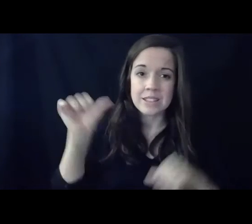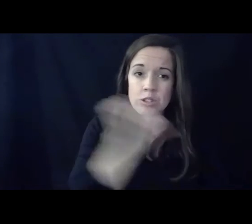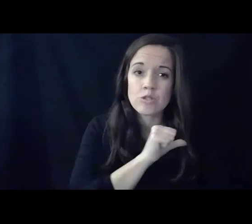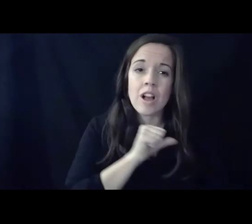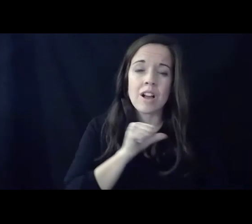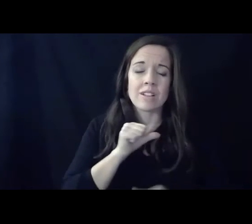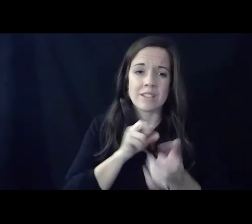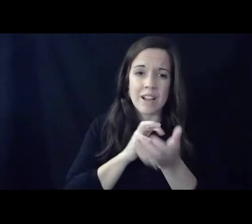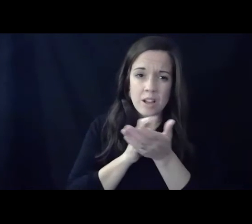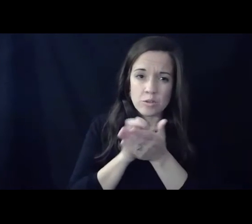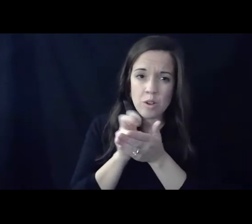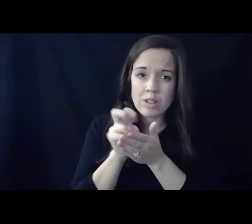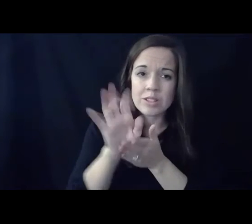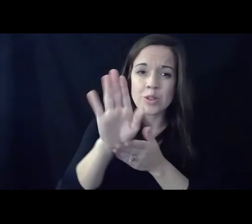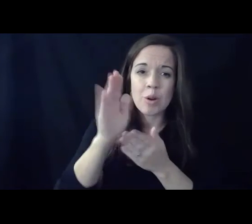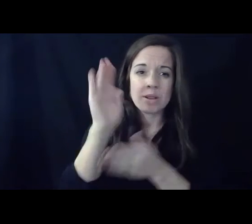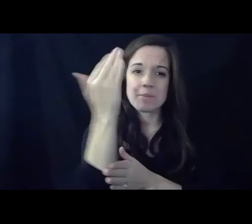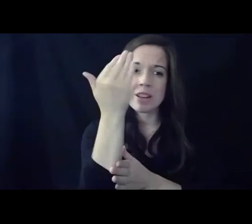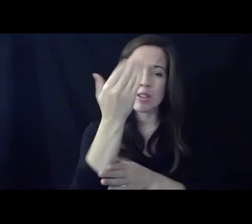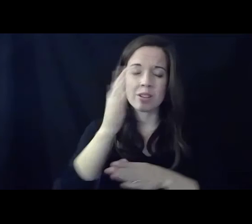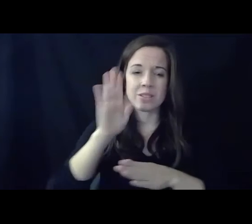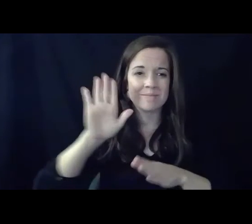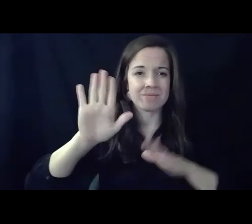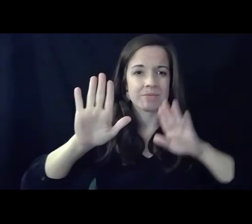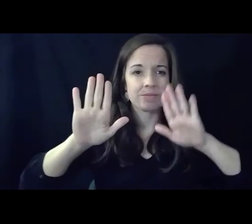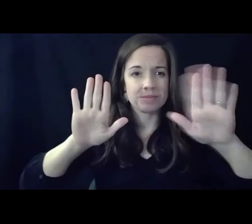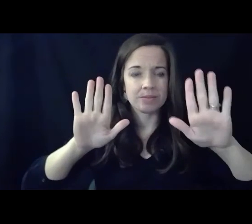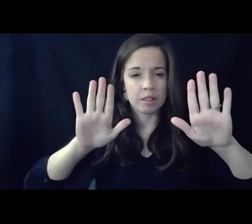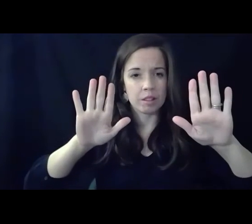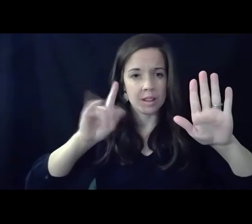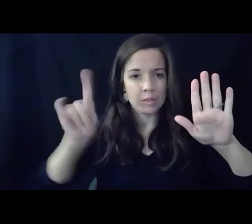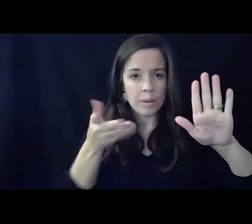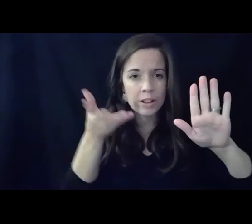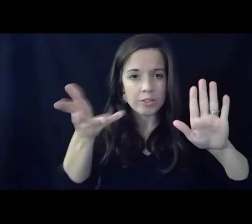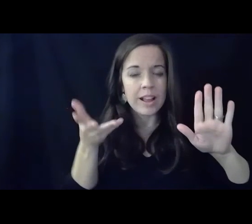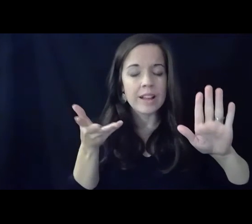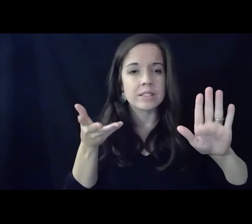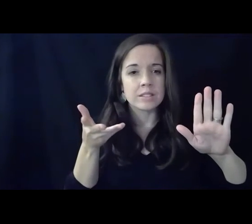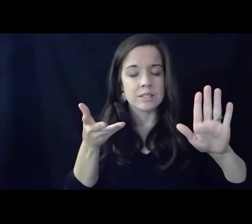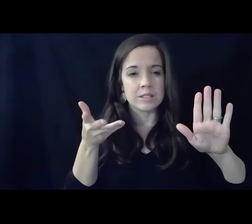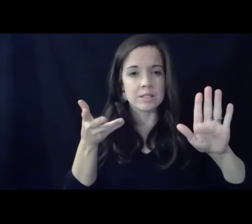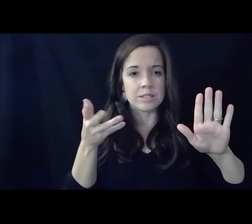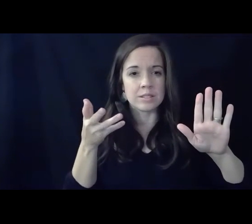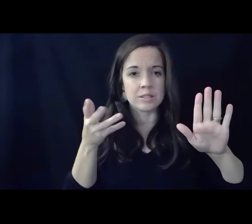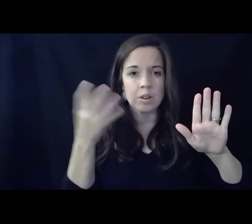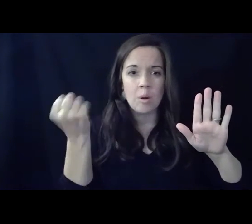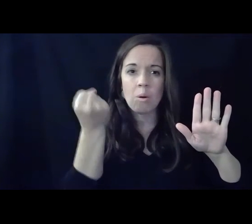smeared mirror, pushed The Sorrows of Young Werther from where it rests, pulled off my animal face, and forced myself to look.